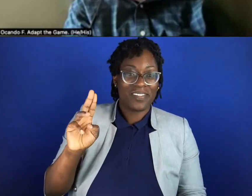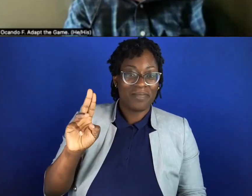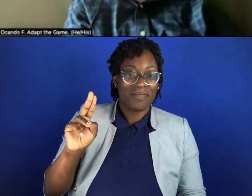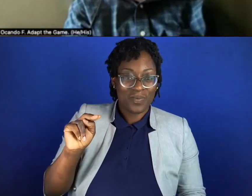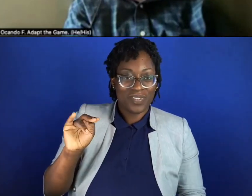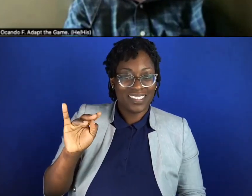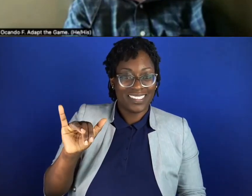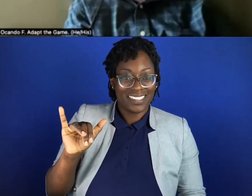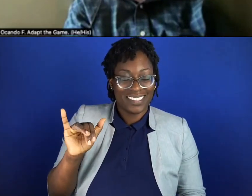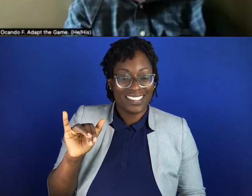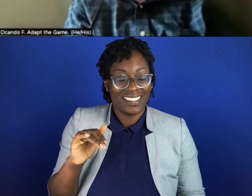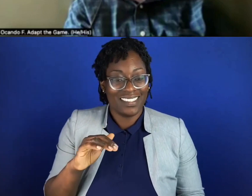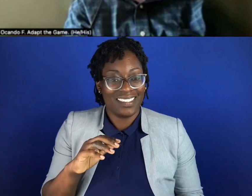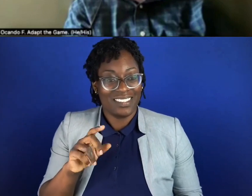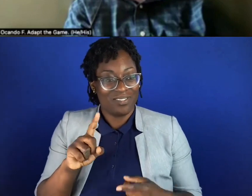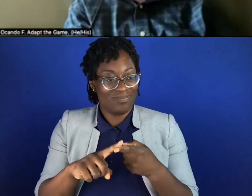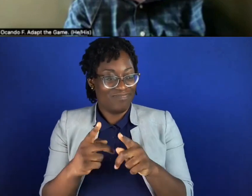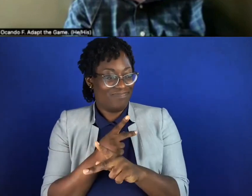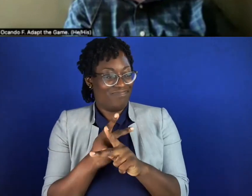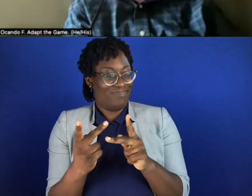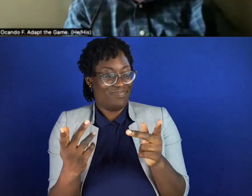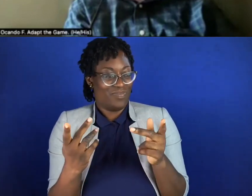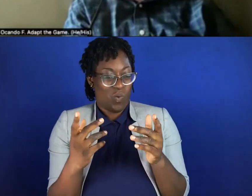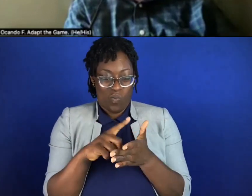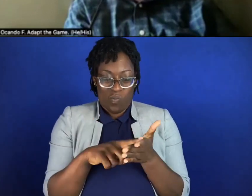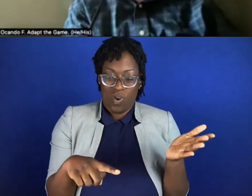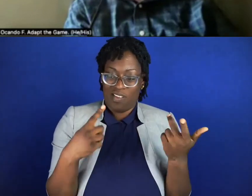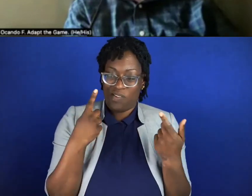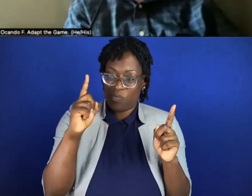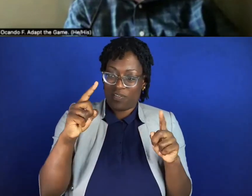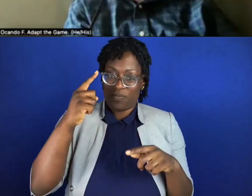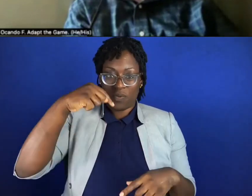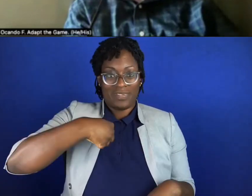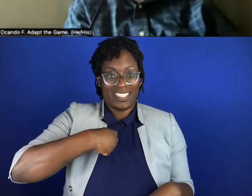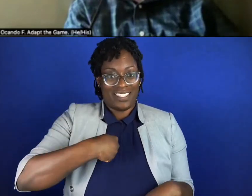the pivot almost to really figure out what works for you.